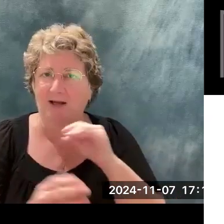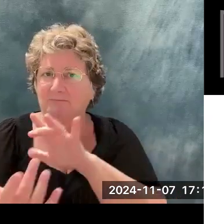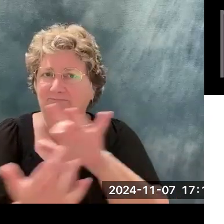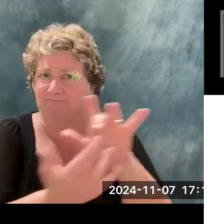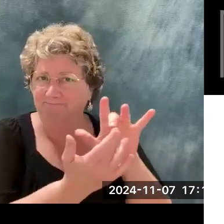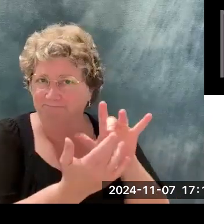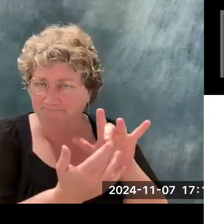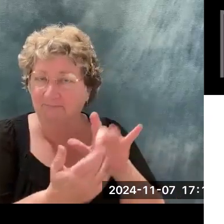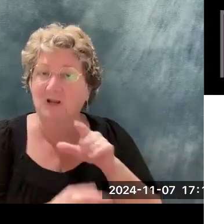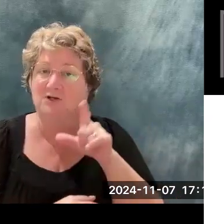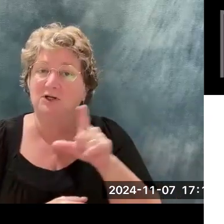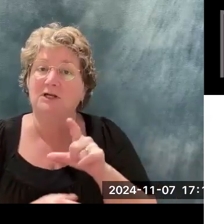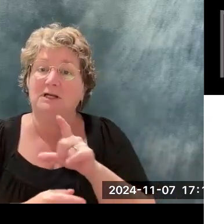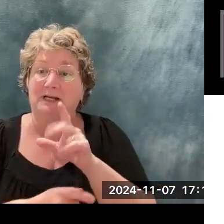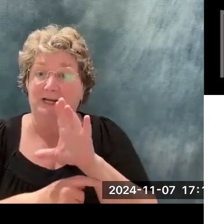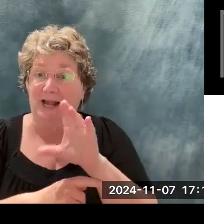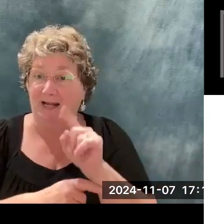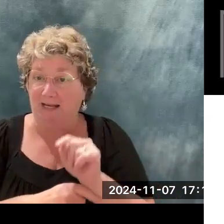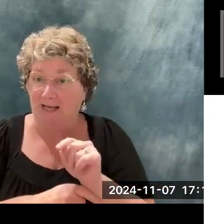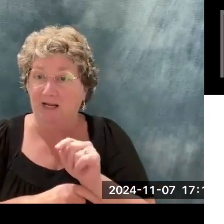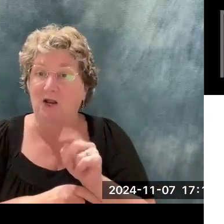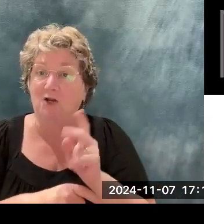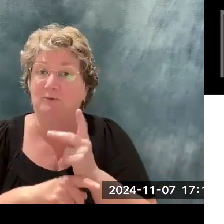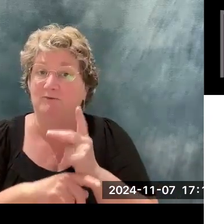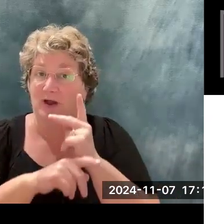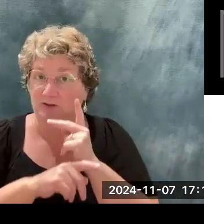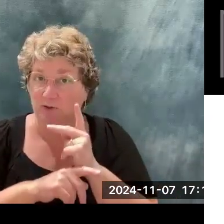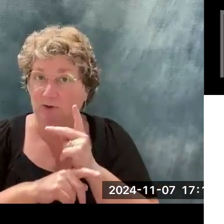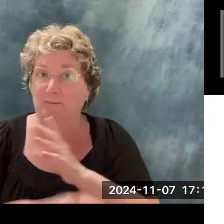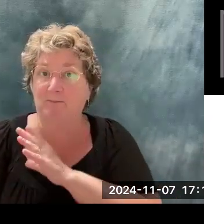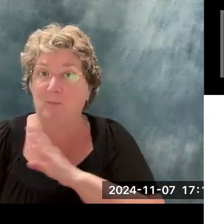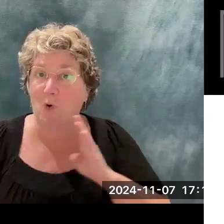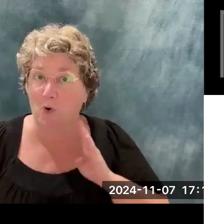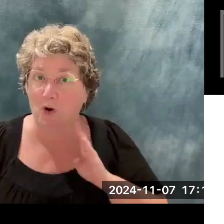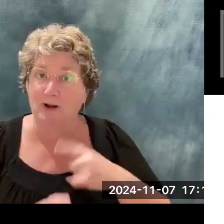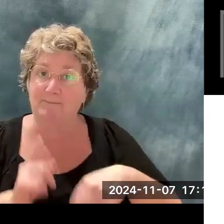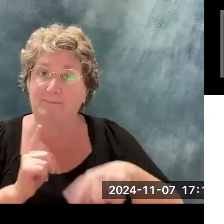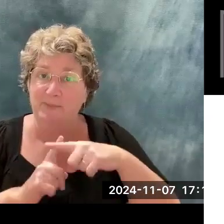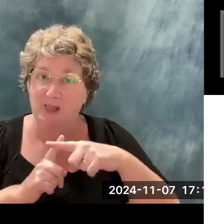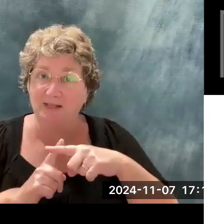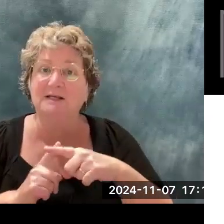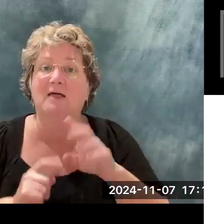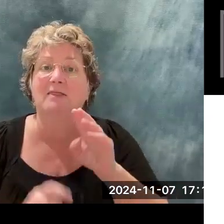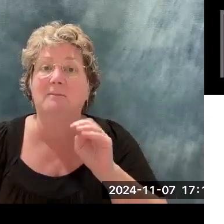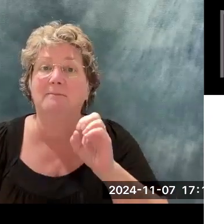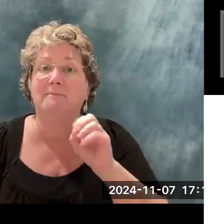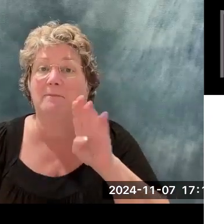Suicide Advisory Board Statewide Coalition and facilitates the Demas Mobile Crisis Regional Learning Collaborative.